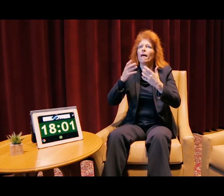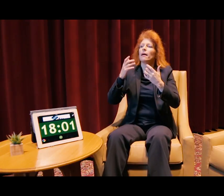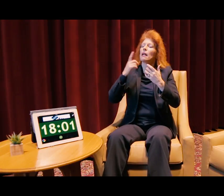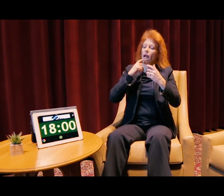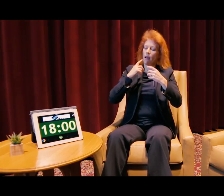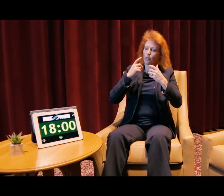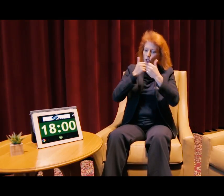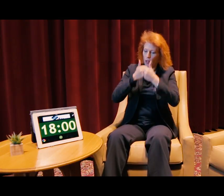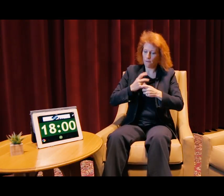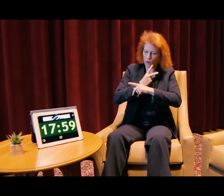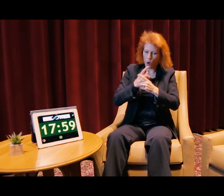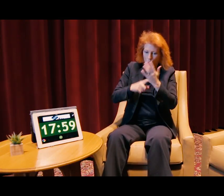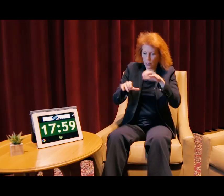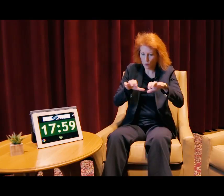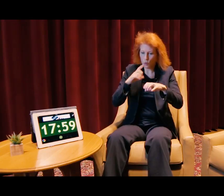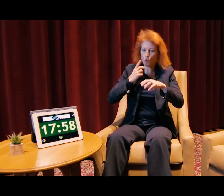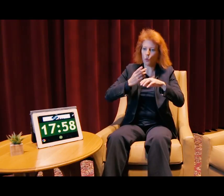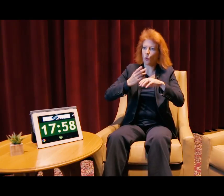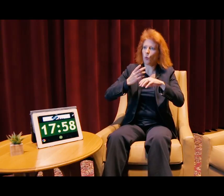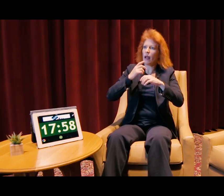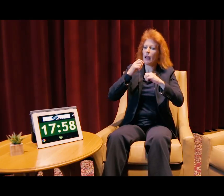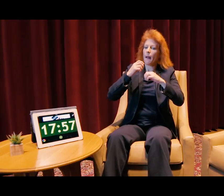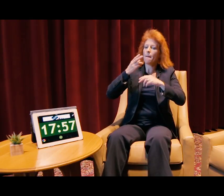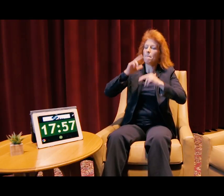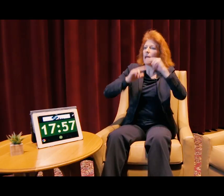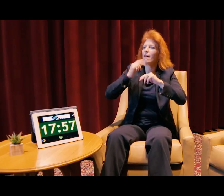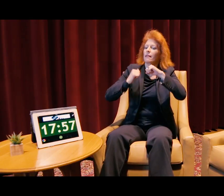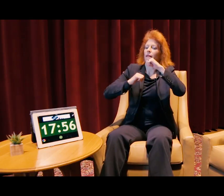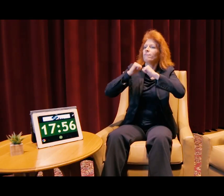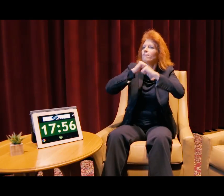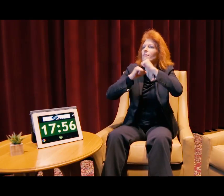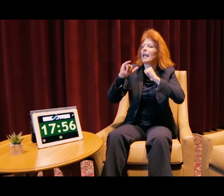what do I need to do to build the infrastructure. What if nobody calls me?